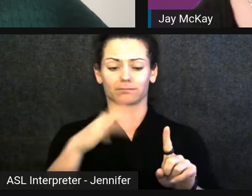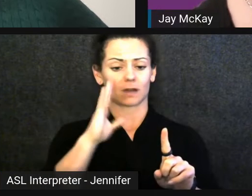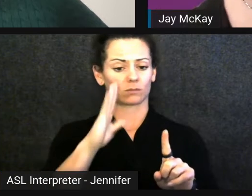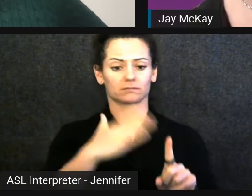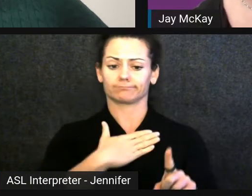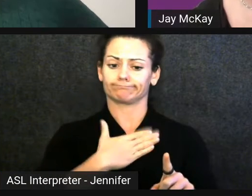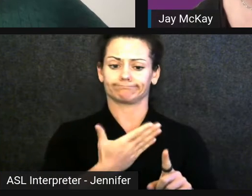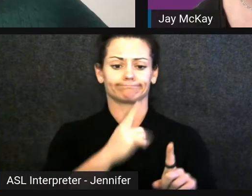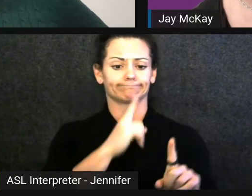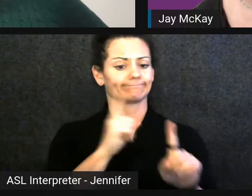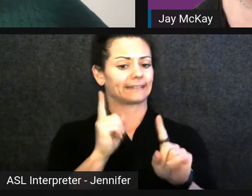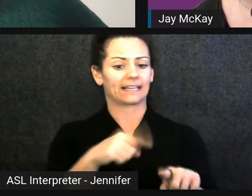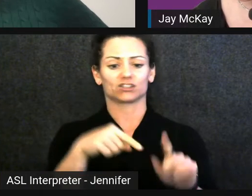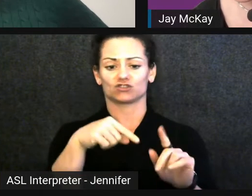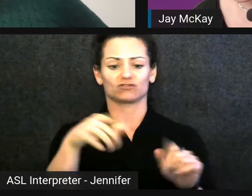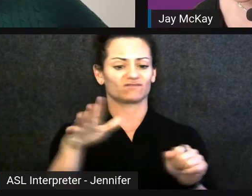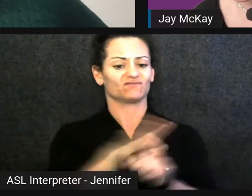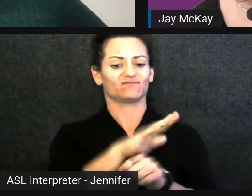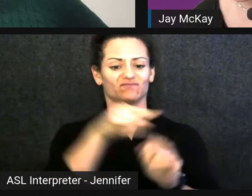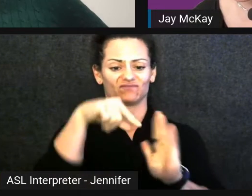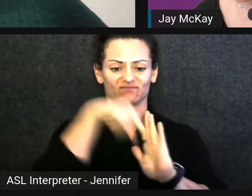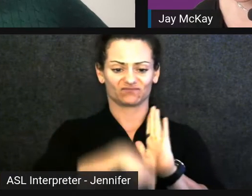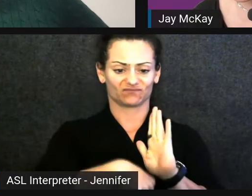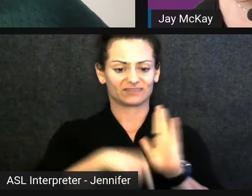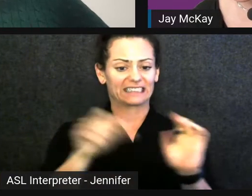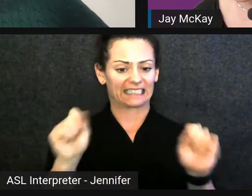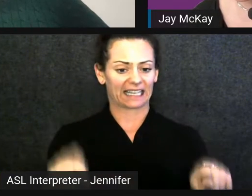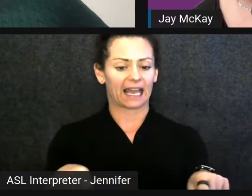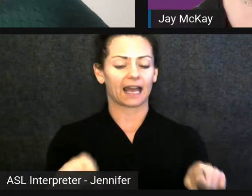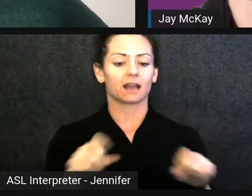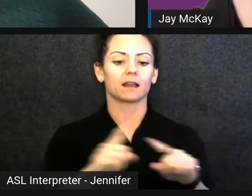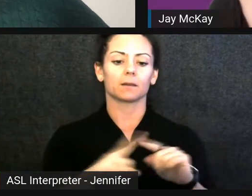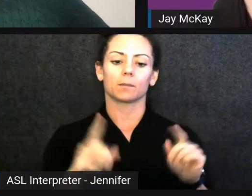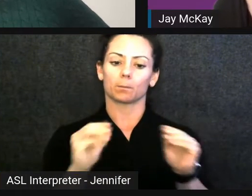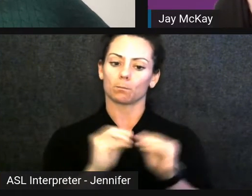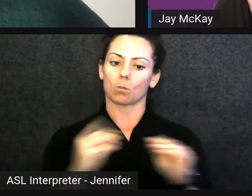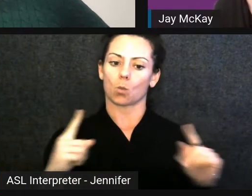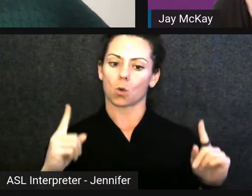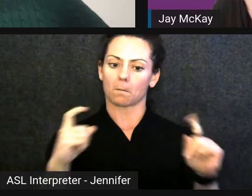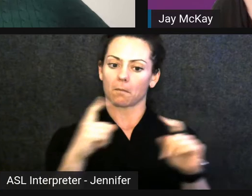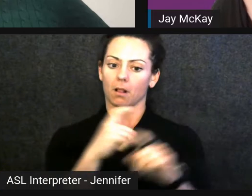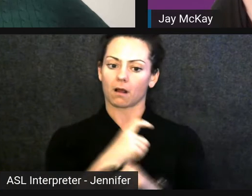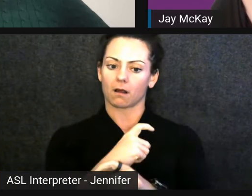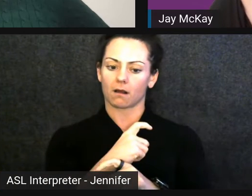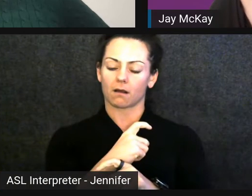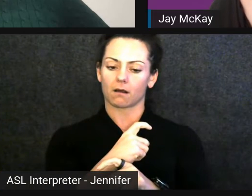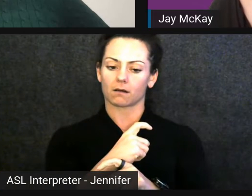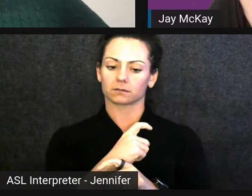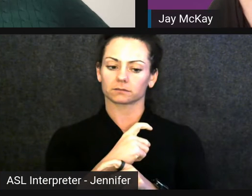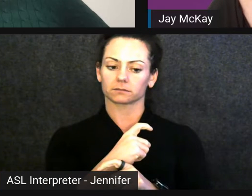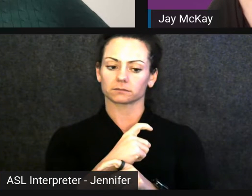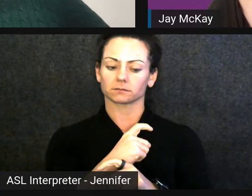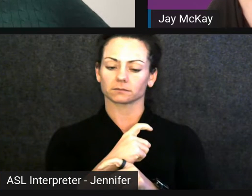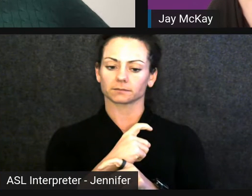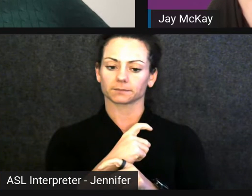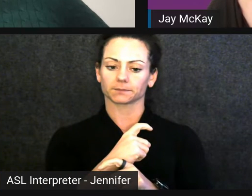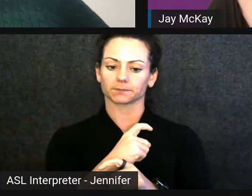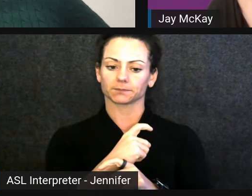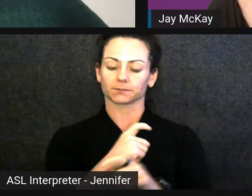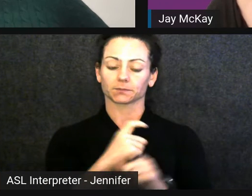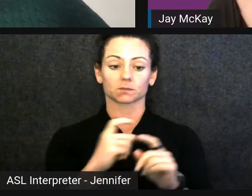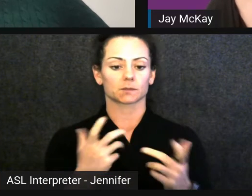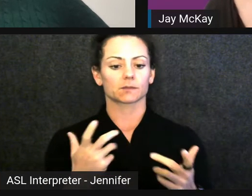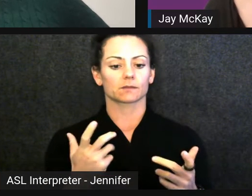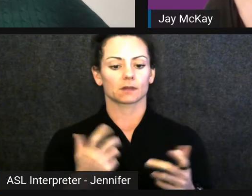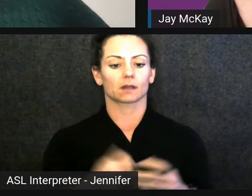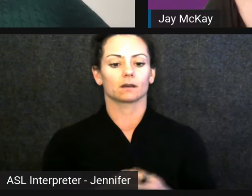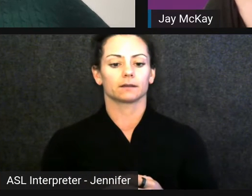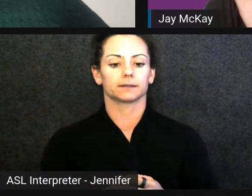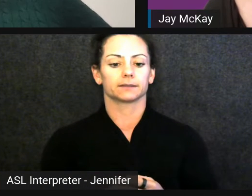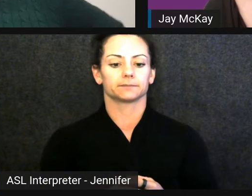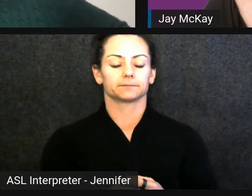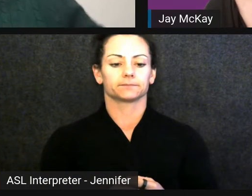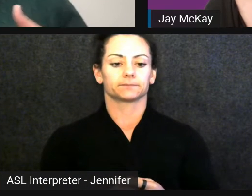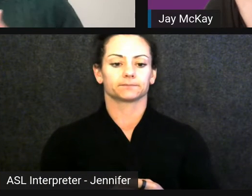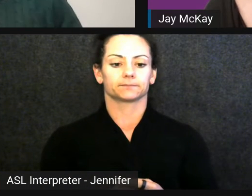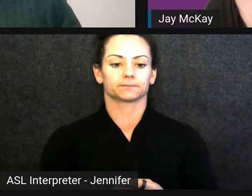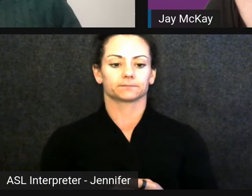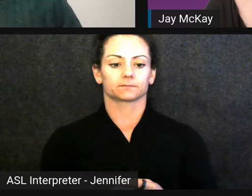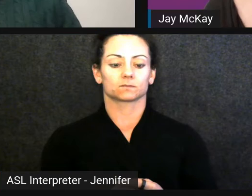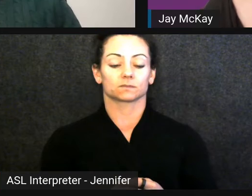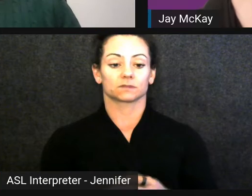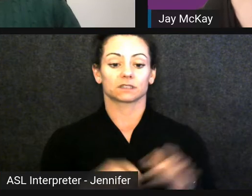Generally saying, well, the more complex the container structure is,